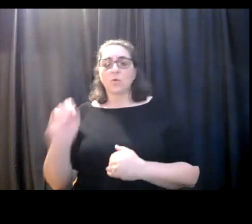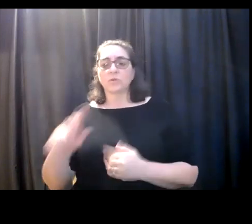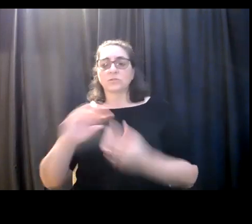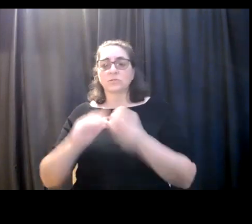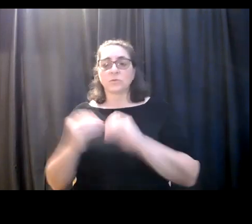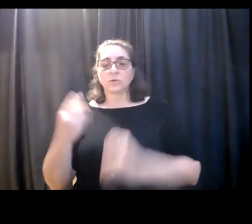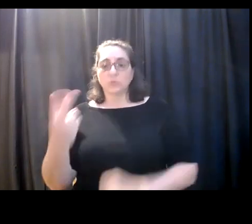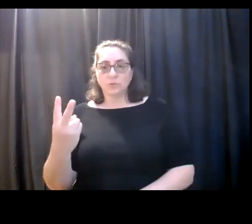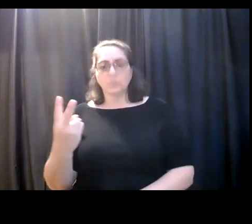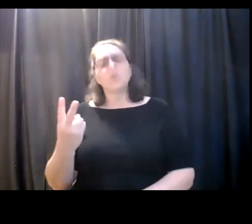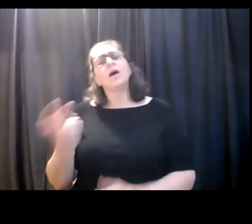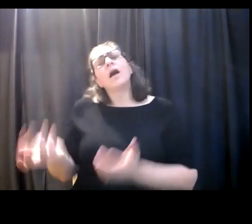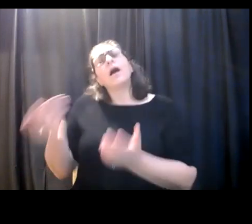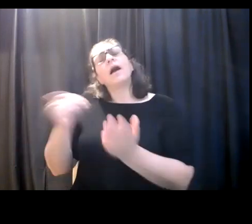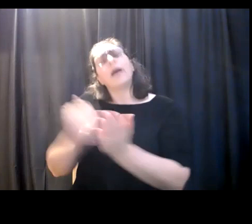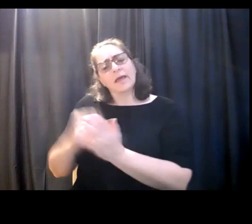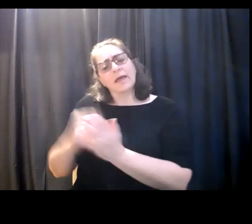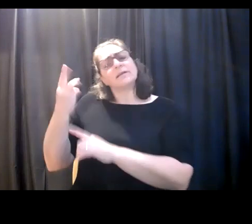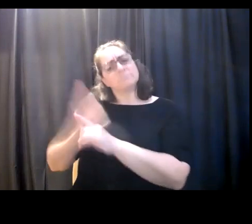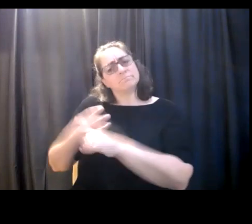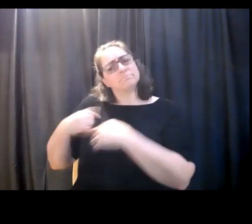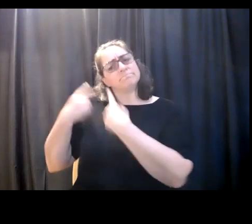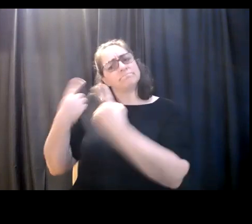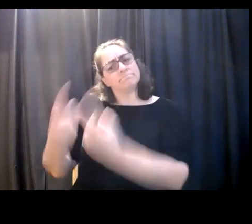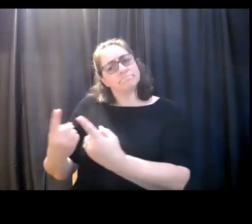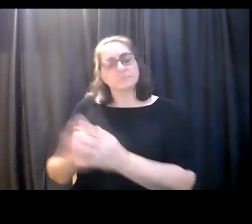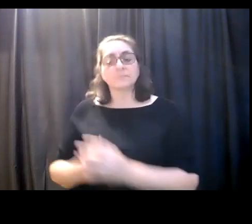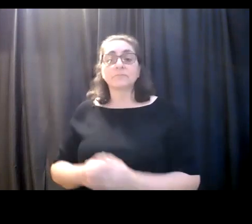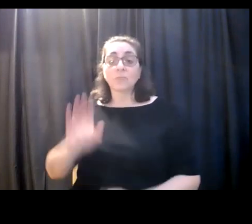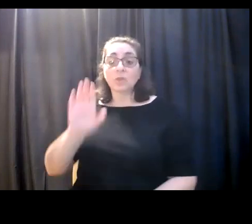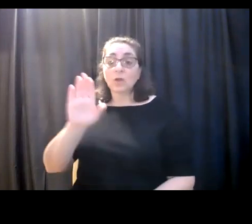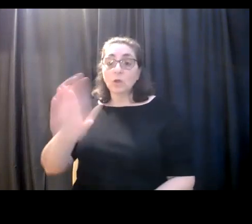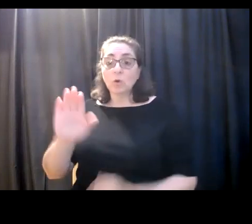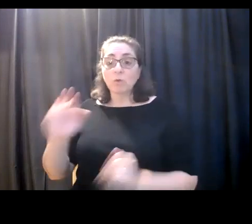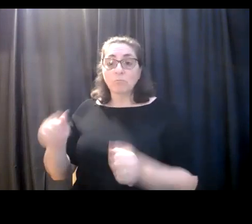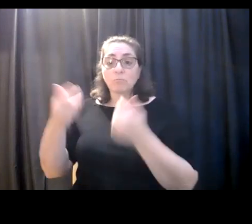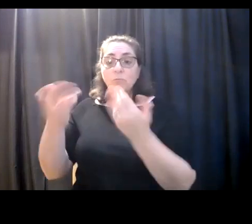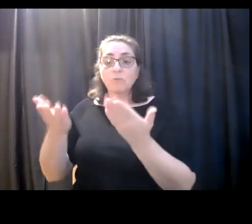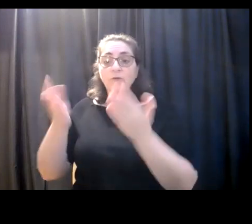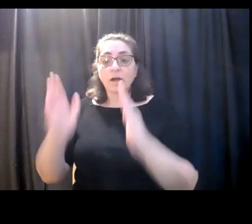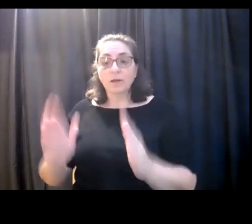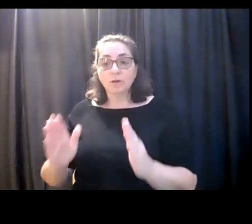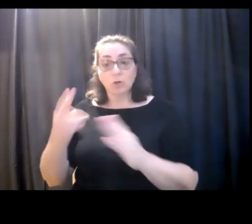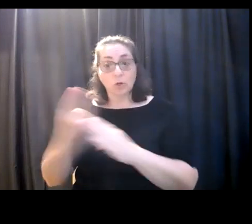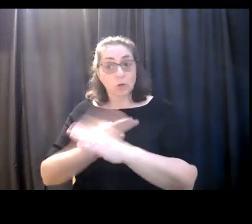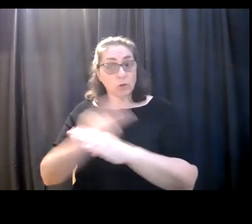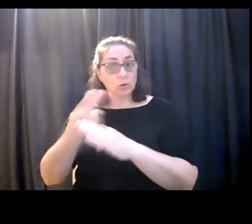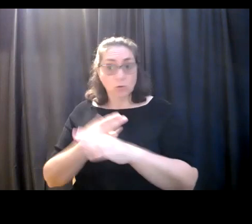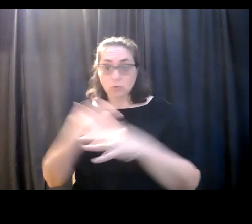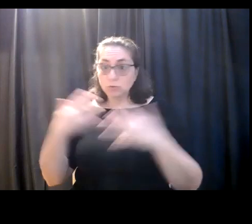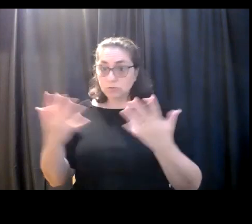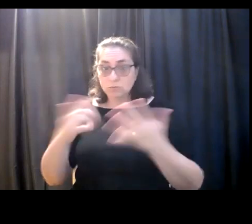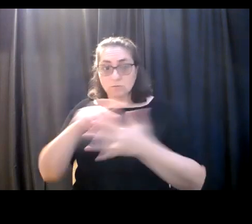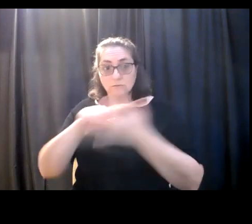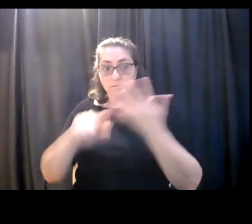with perhaps the most common being removing their mask. That obviously potentially puts both people